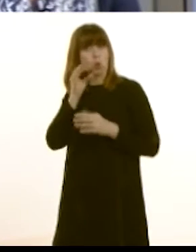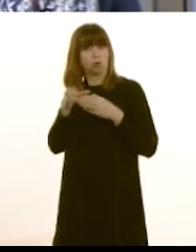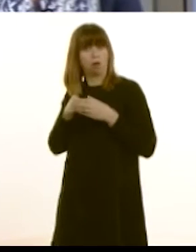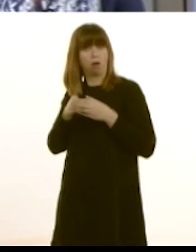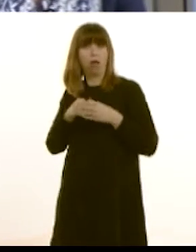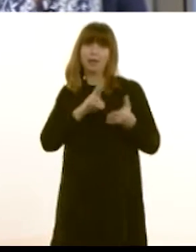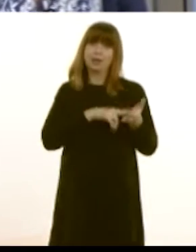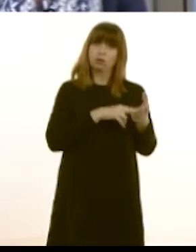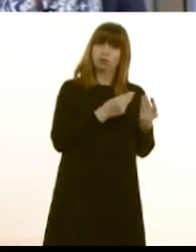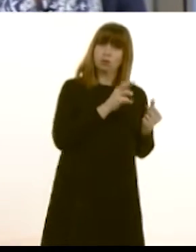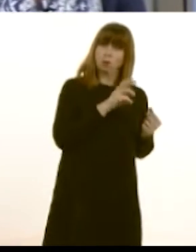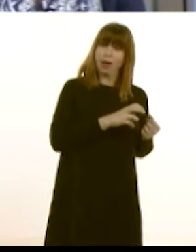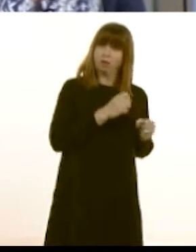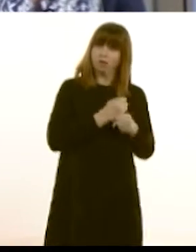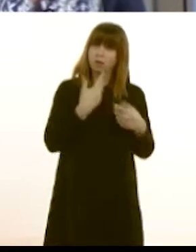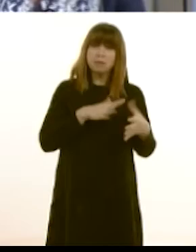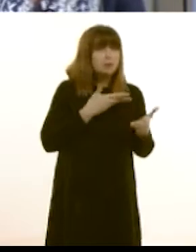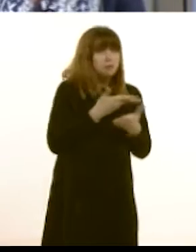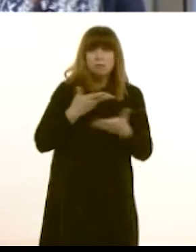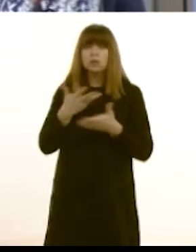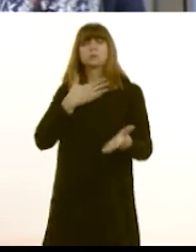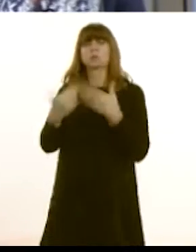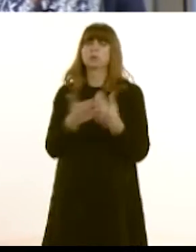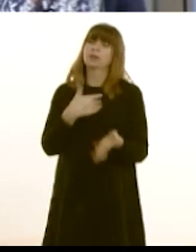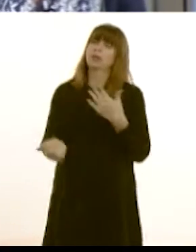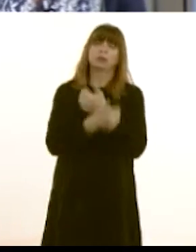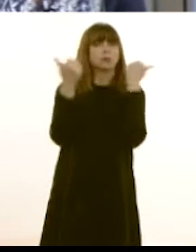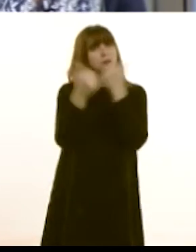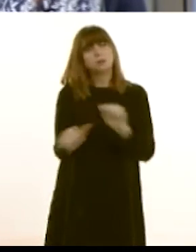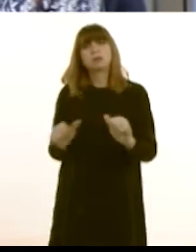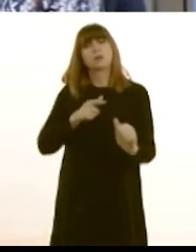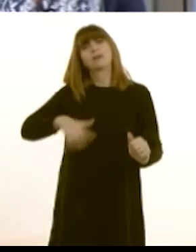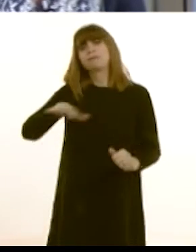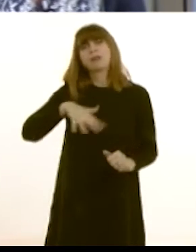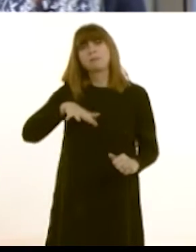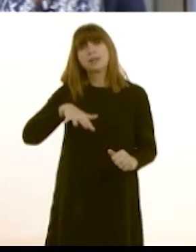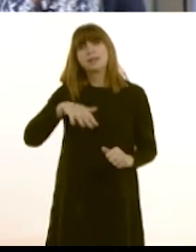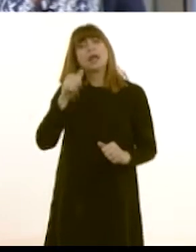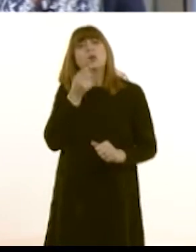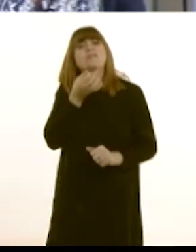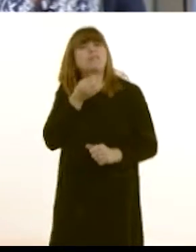Resources Wales, so that they can get this problem sorted once and for all for those families, albeit small in number, who have been affected?